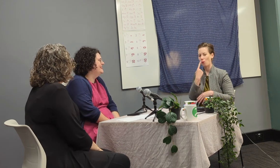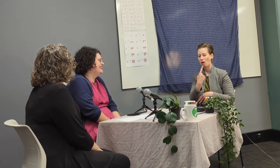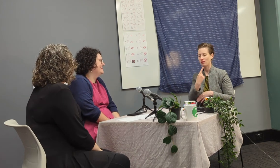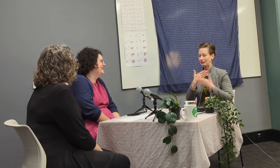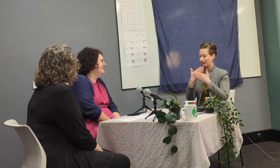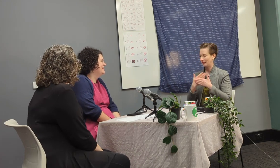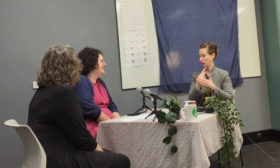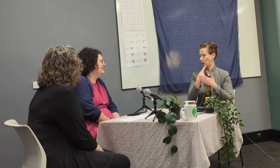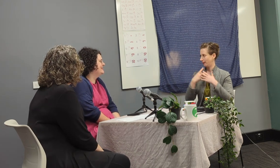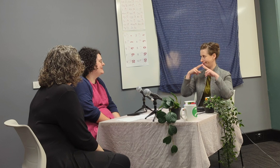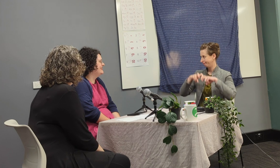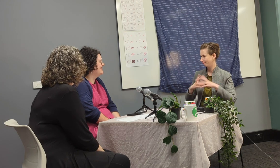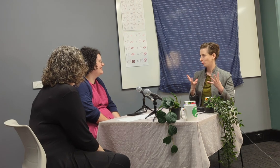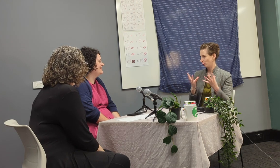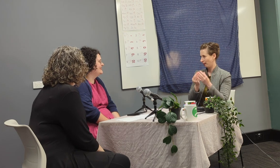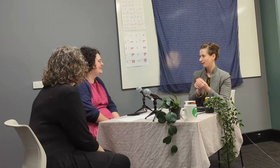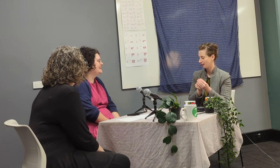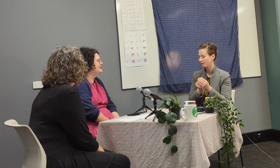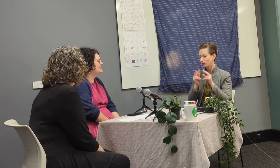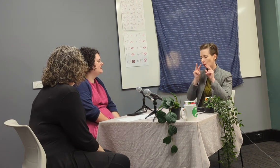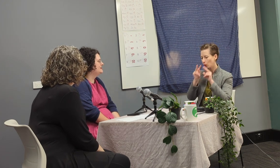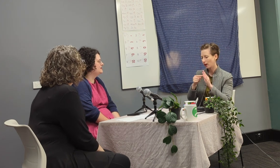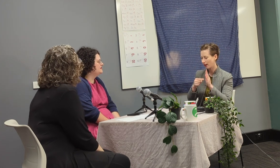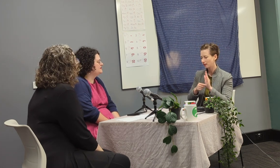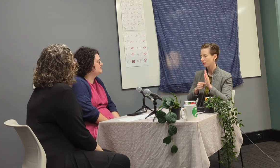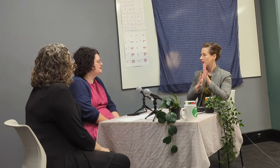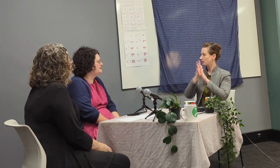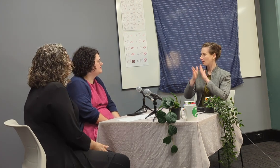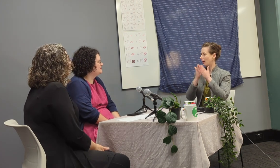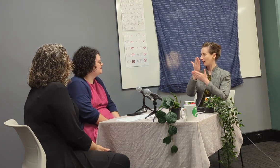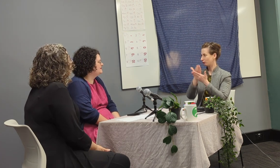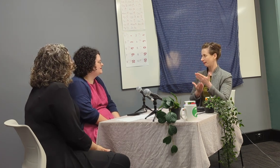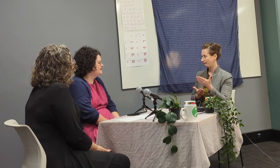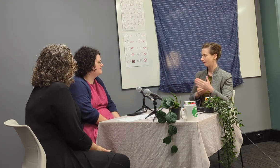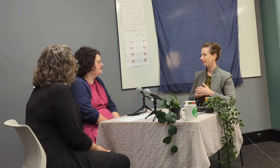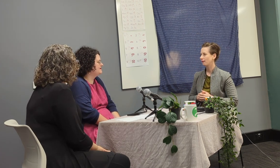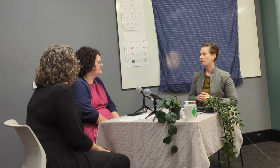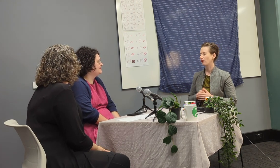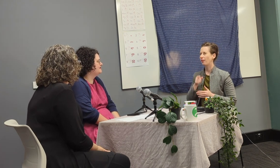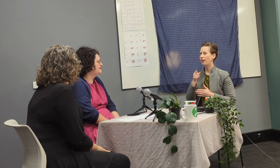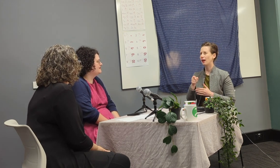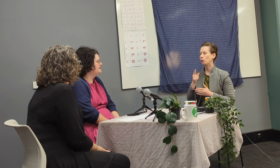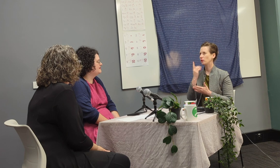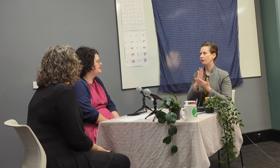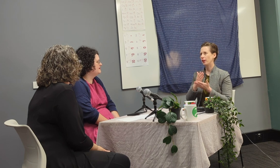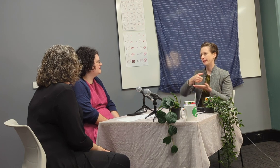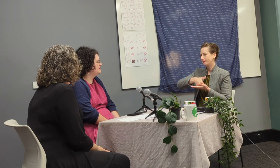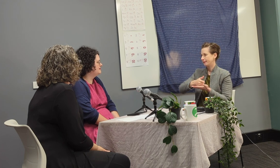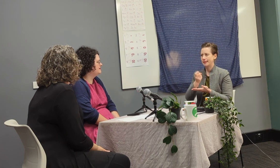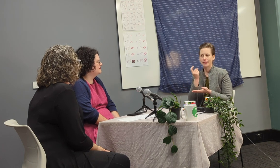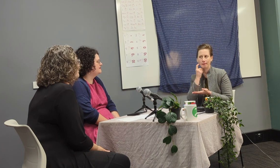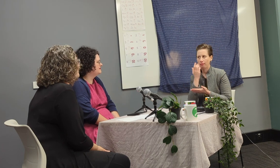H: Well, one study that we looked at together was sign narratives.